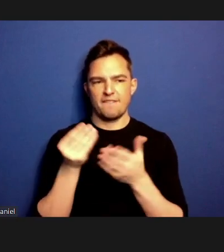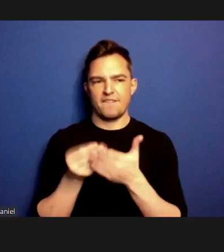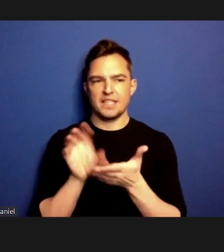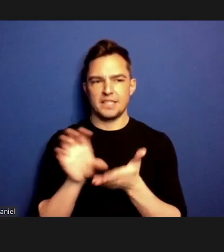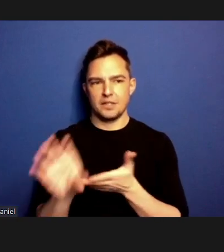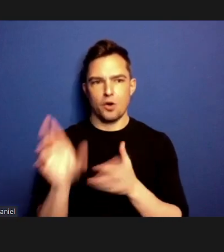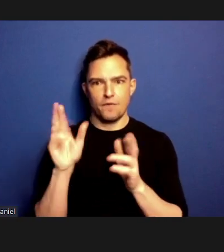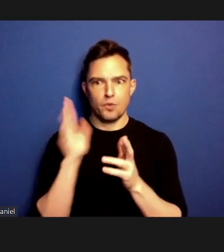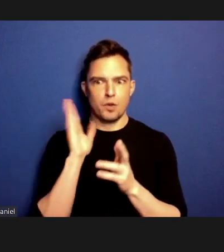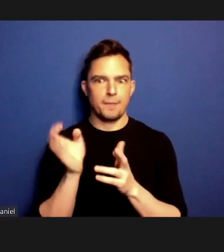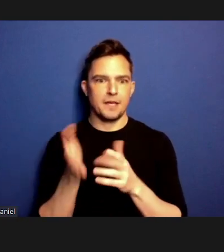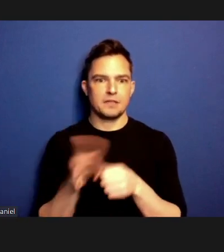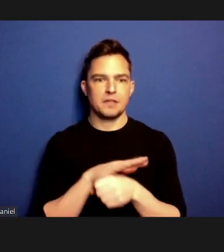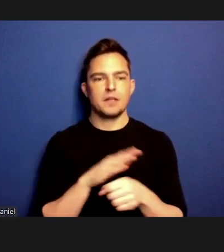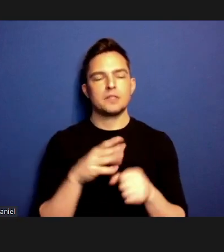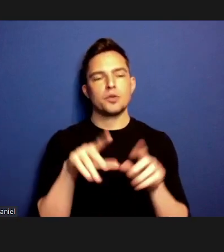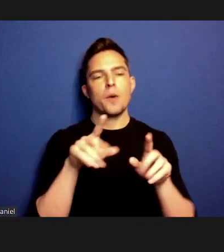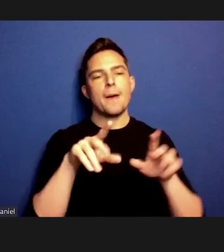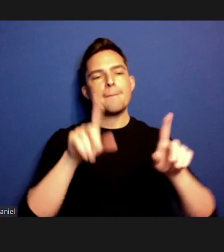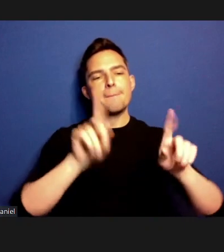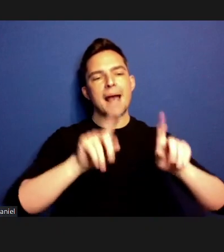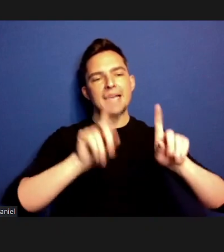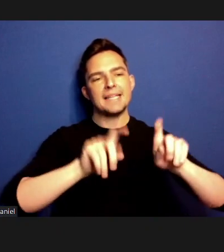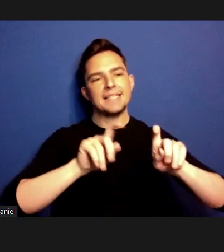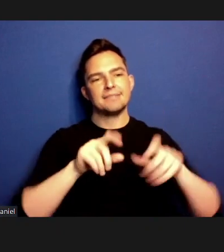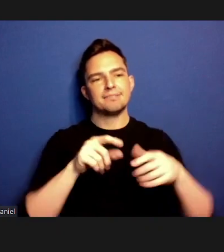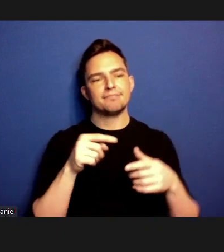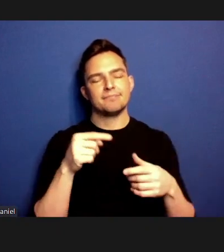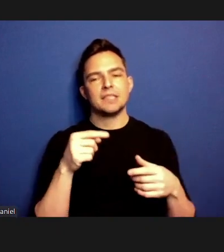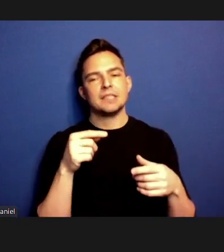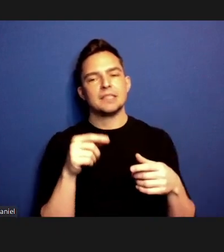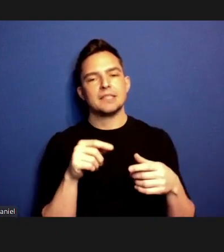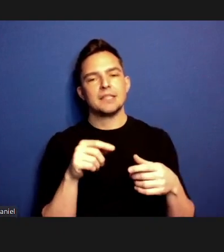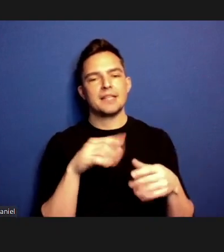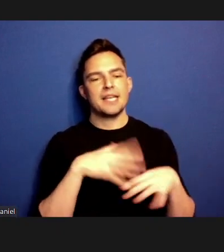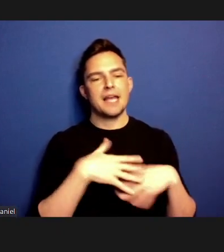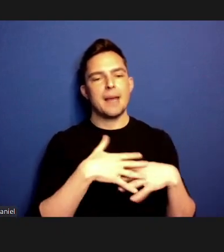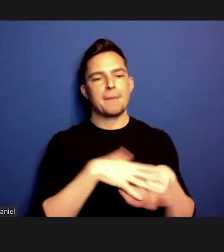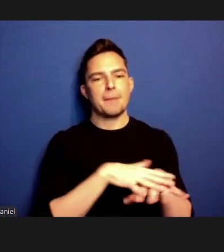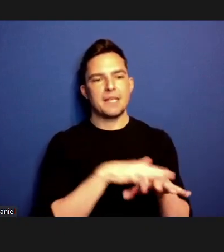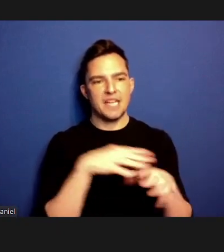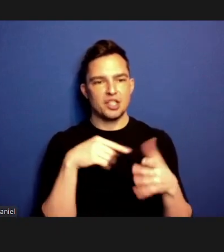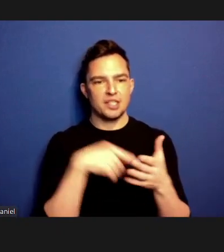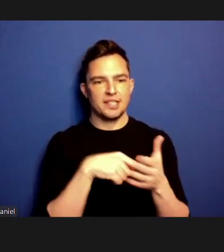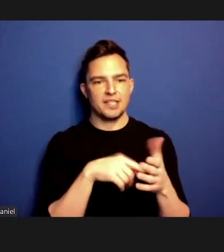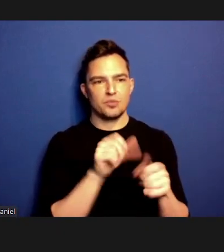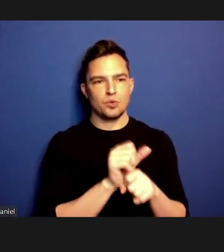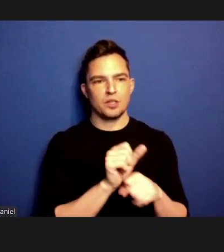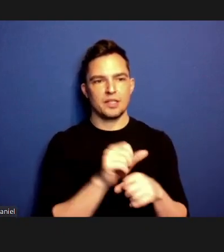to pilot test the implementation of this work at my institution, my home institution, which